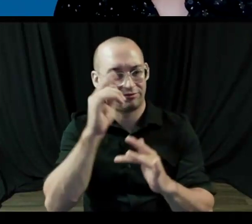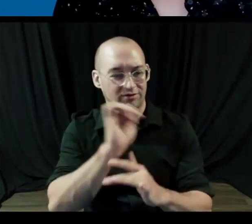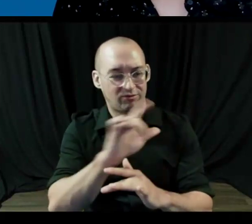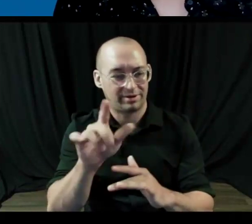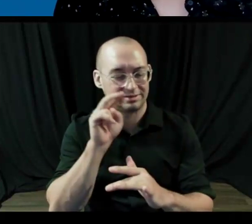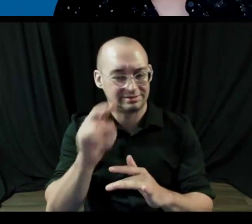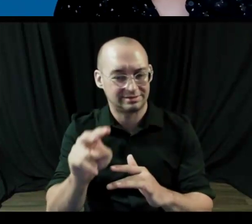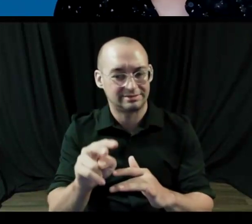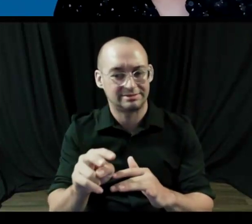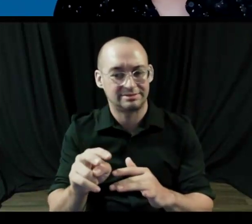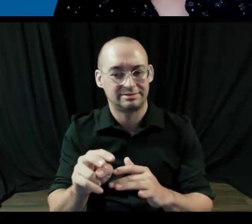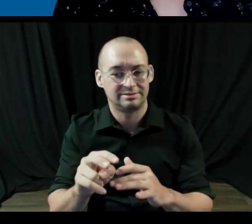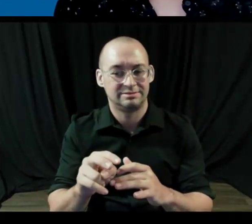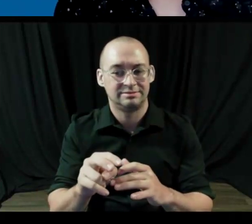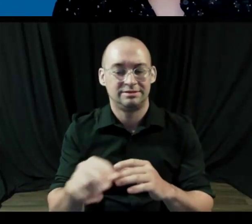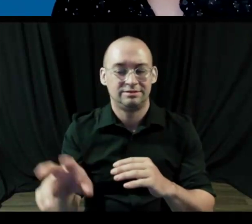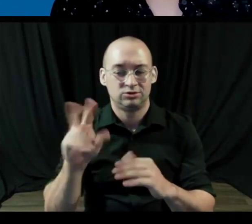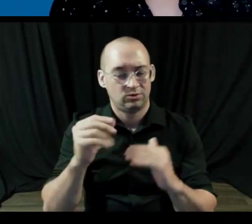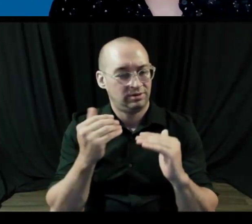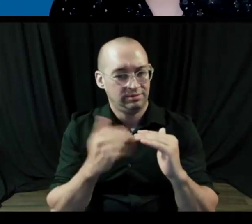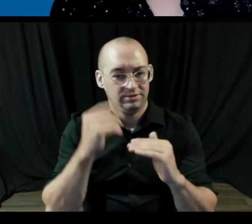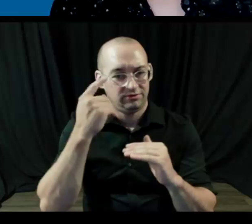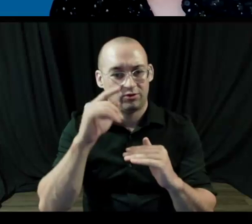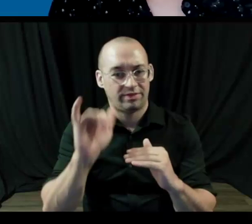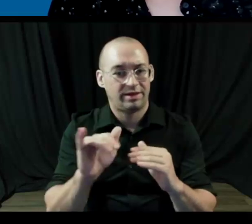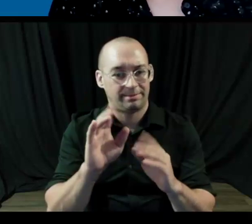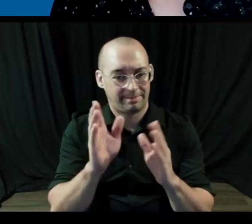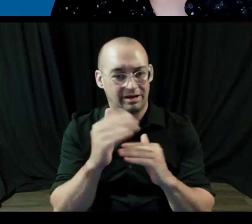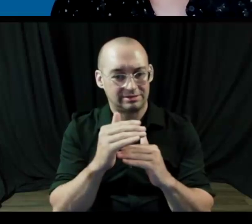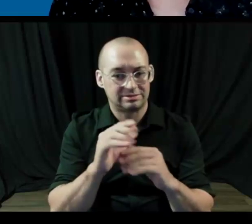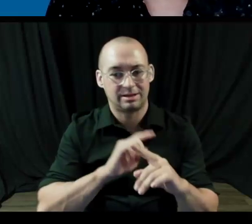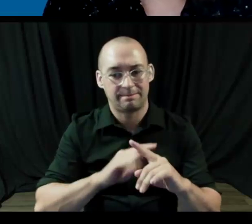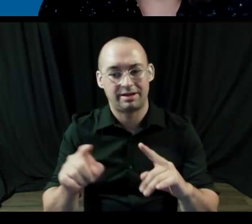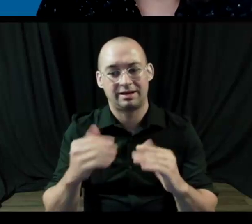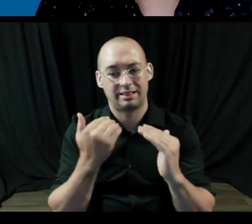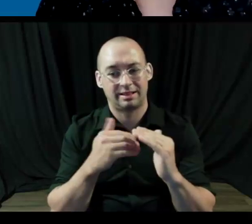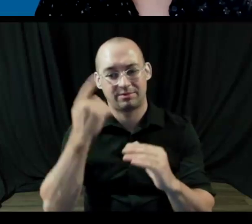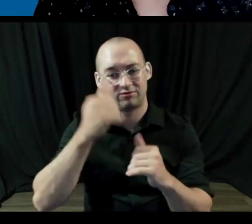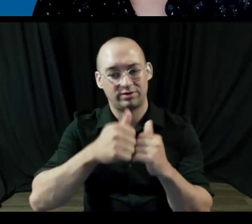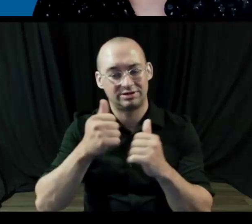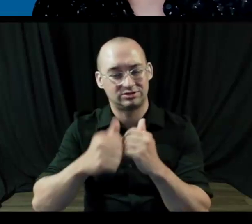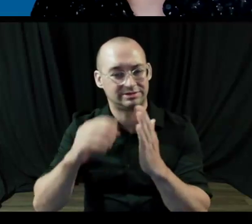limit to the box itself in. Yeah. But there is limit to each section. I guess you can, you know,